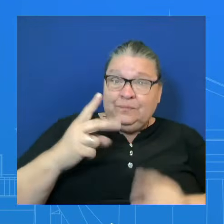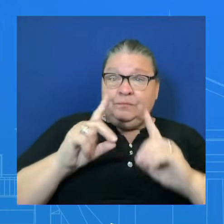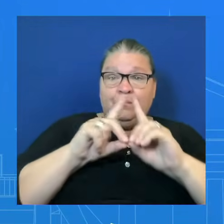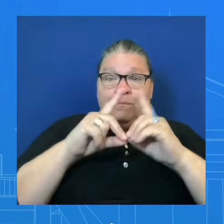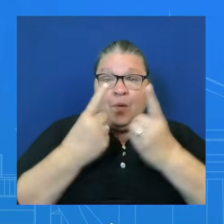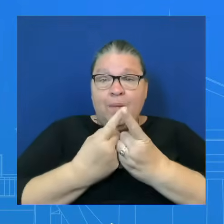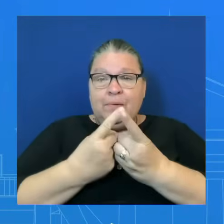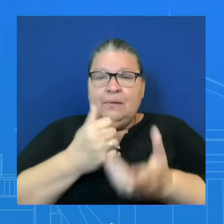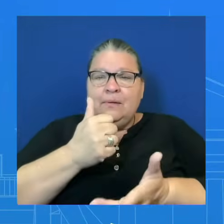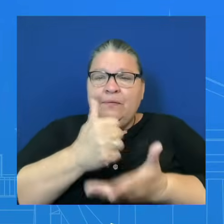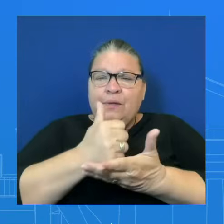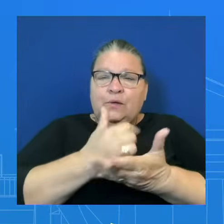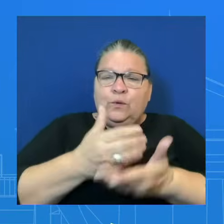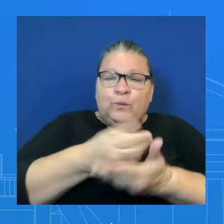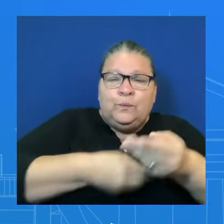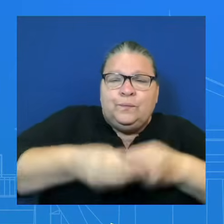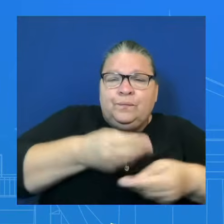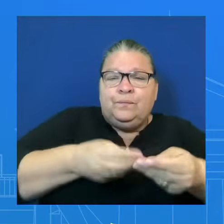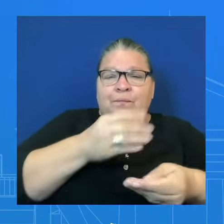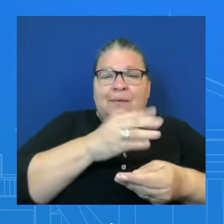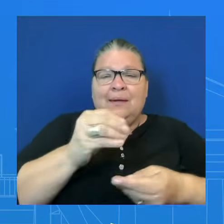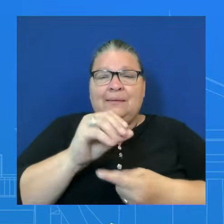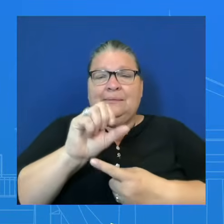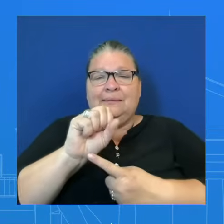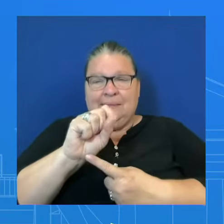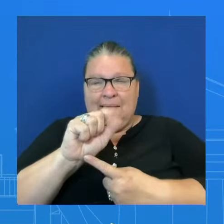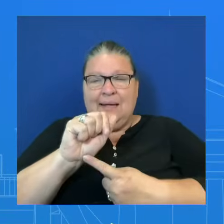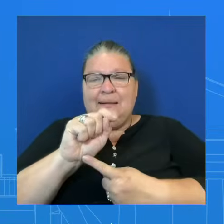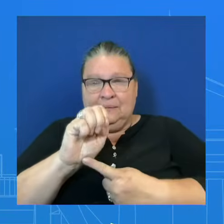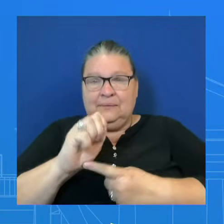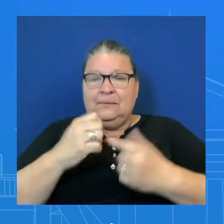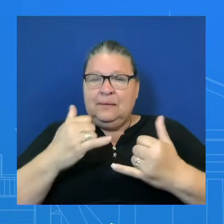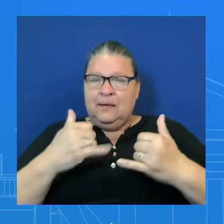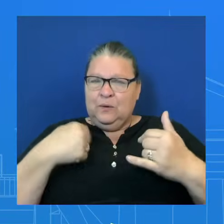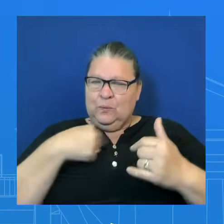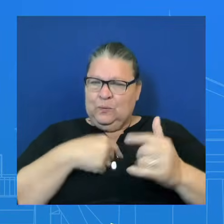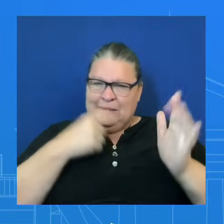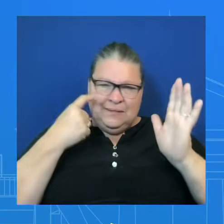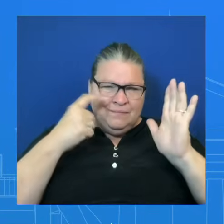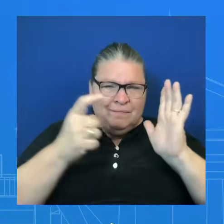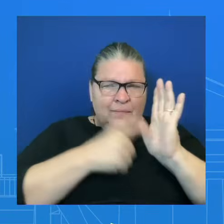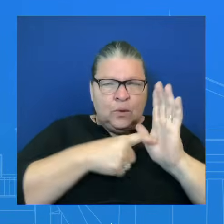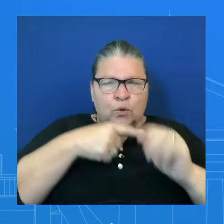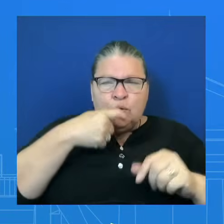to combat Russia's malign influence in Moldova. The individuals that were designated today